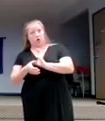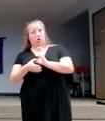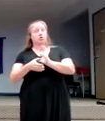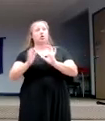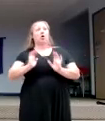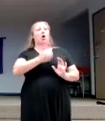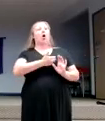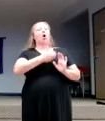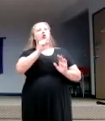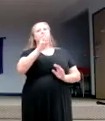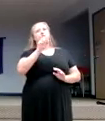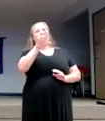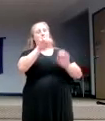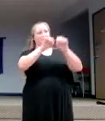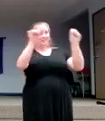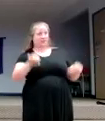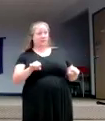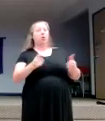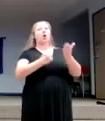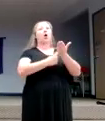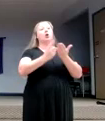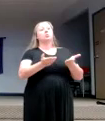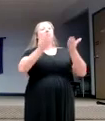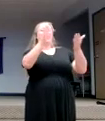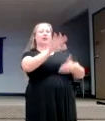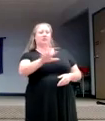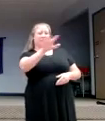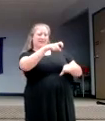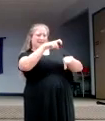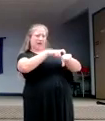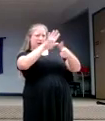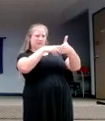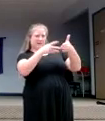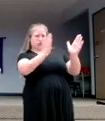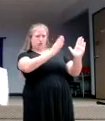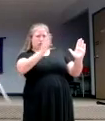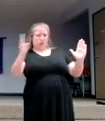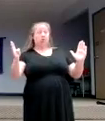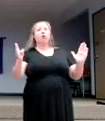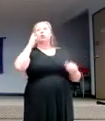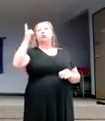sewer system. We can also provide you estimated project timelines. Those of you that received